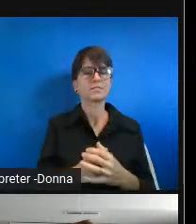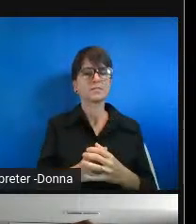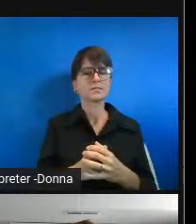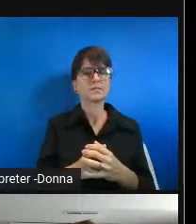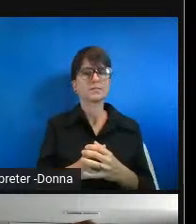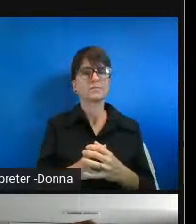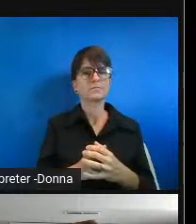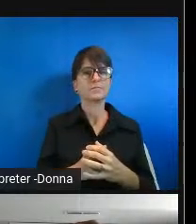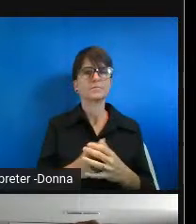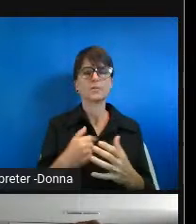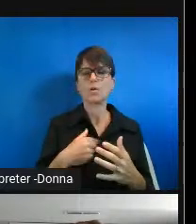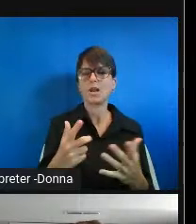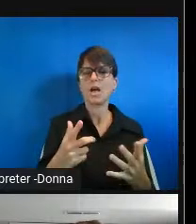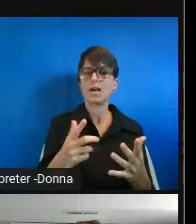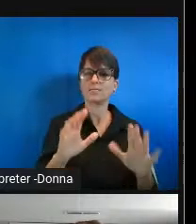can become intertwined .